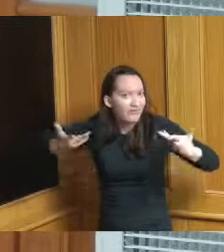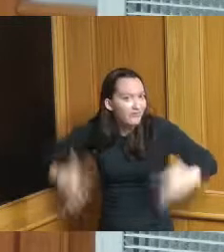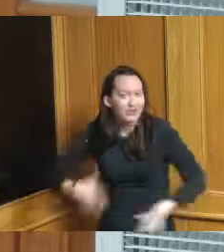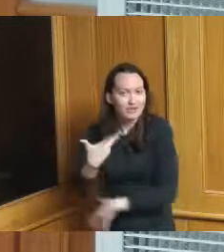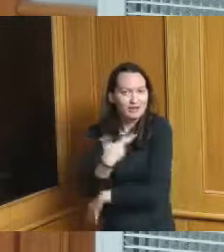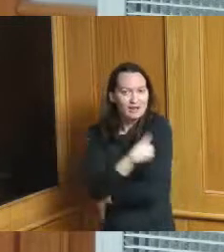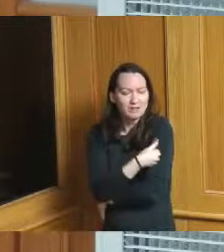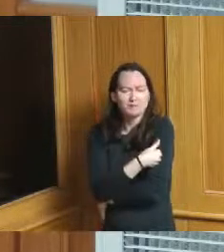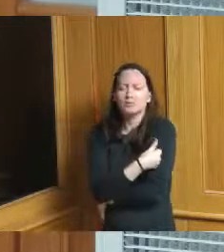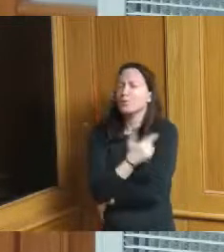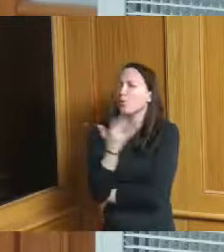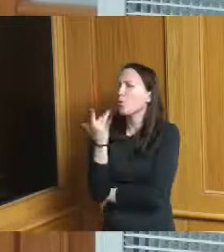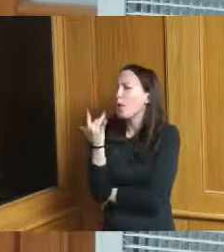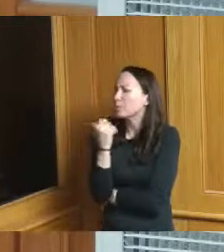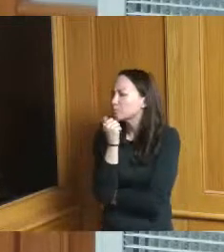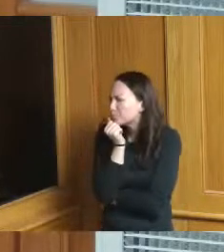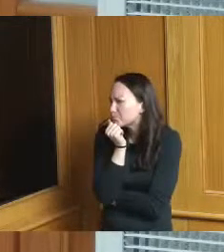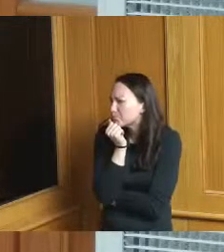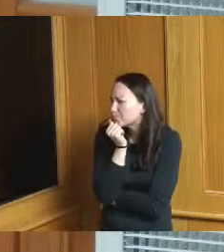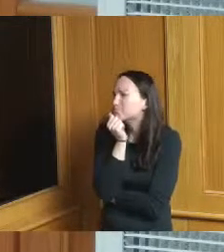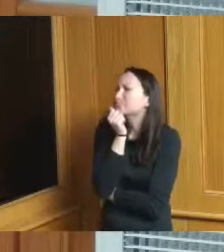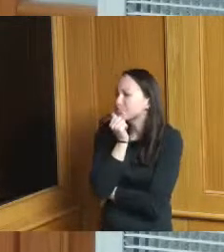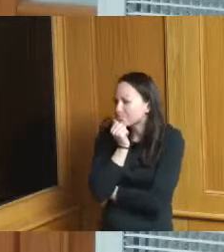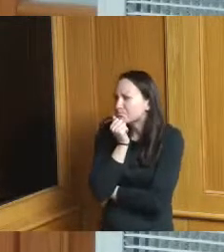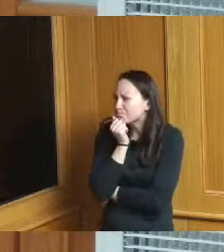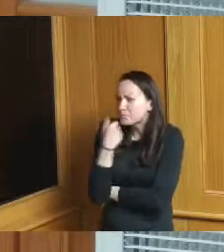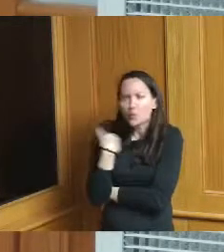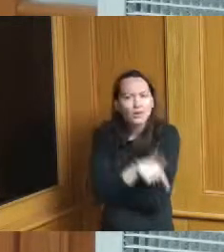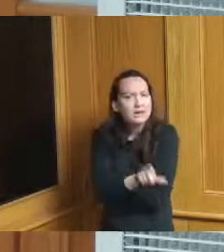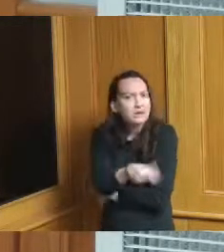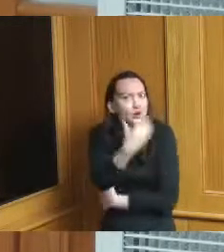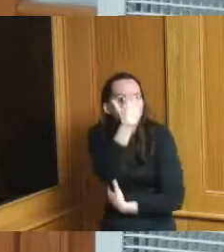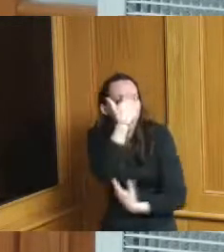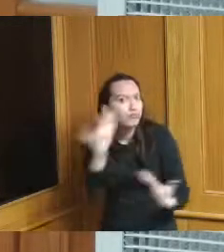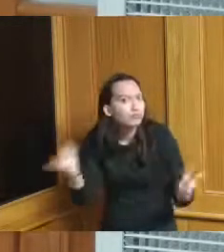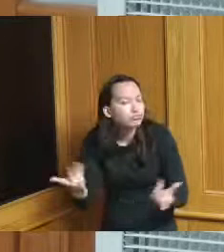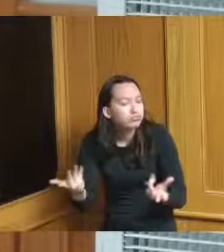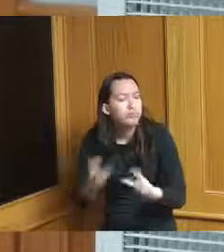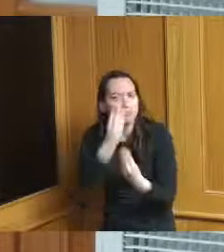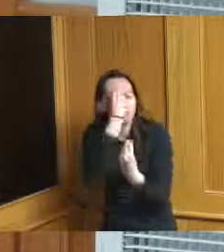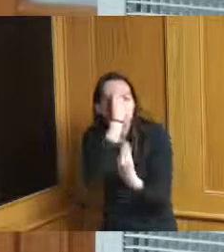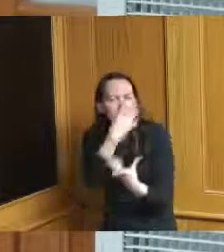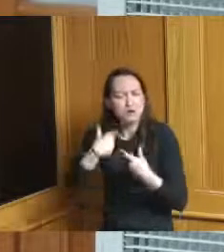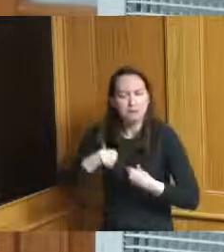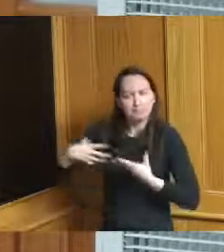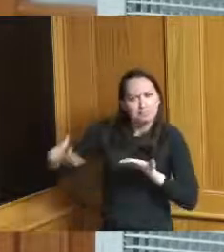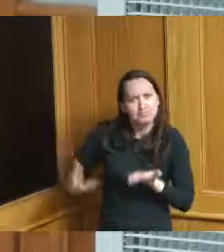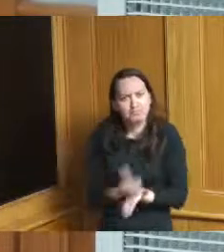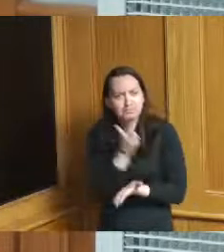why aren't they vaccinated what do we need to know what information could we gain that could inform